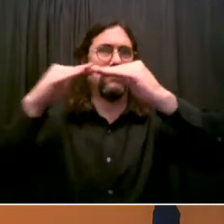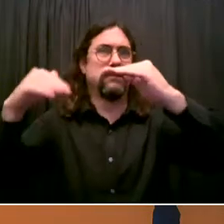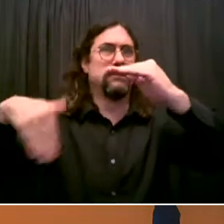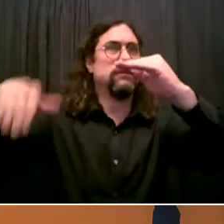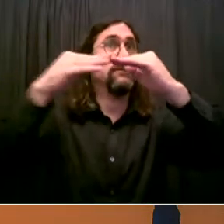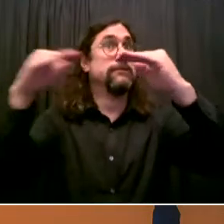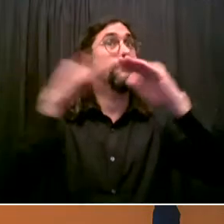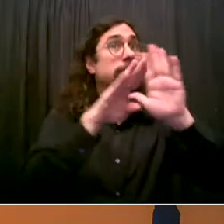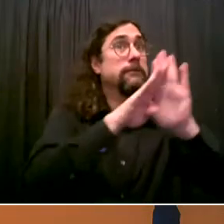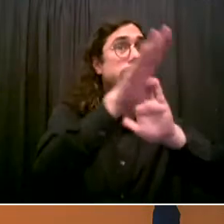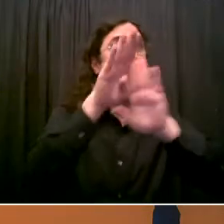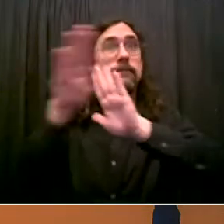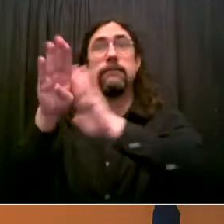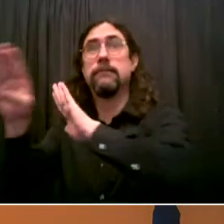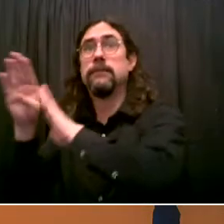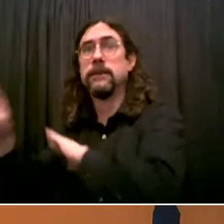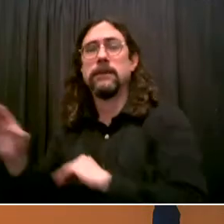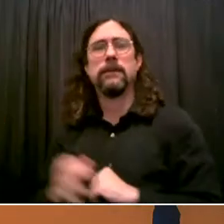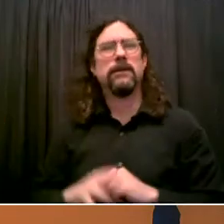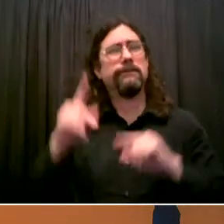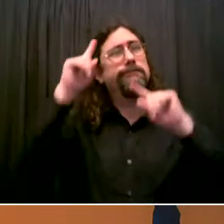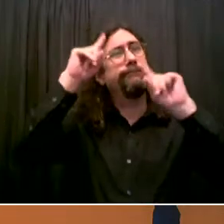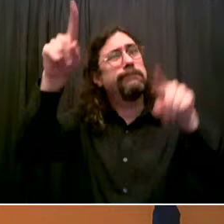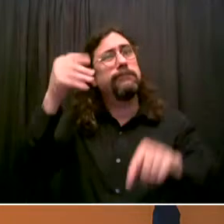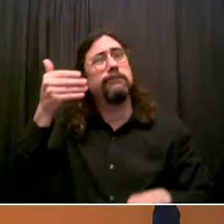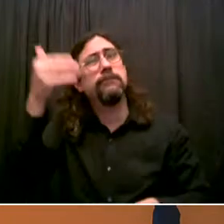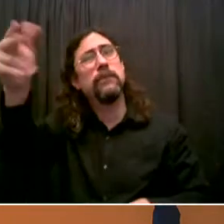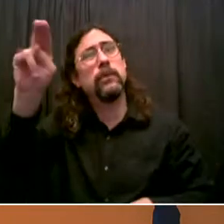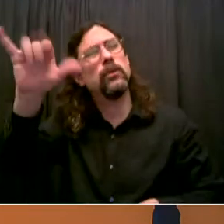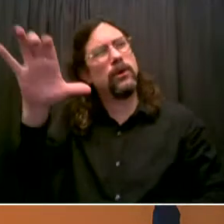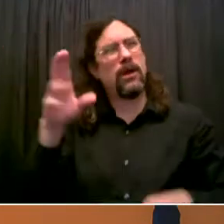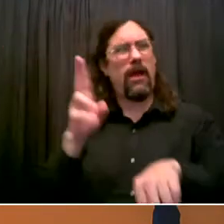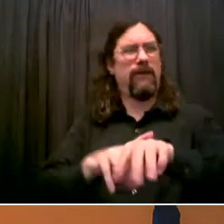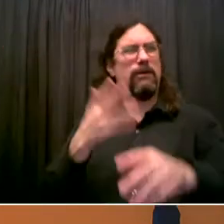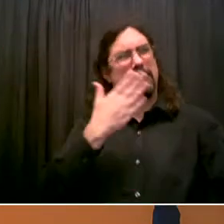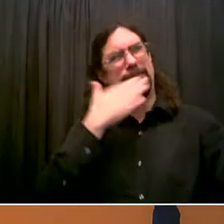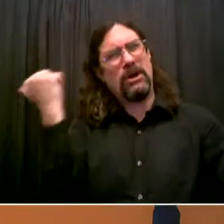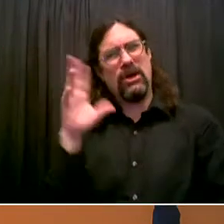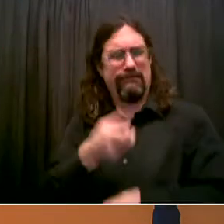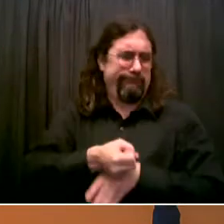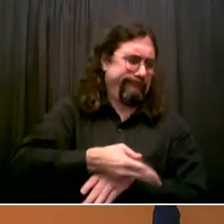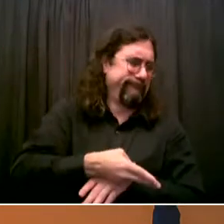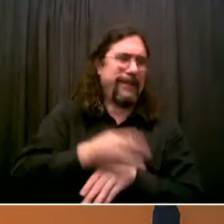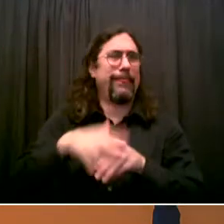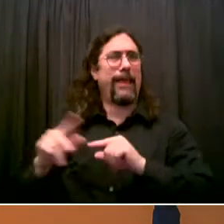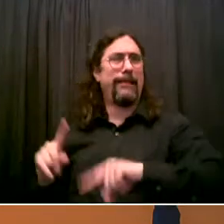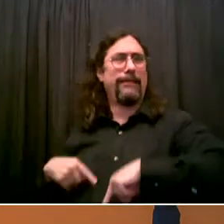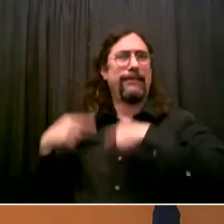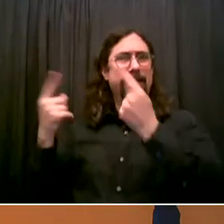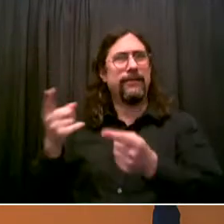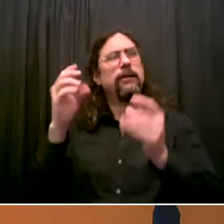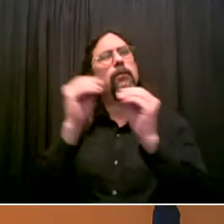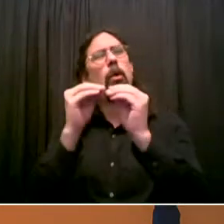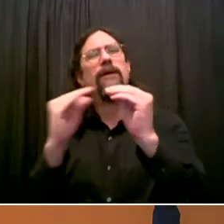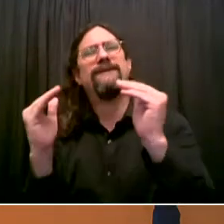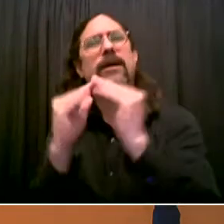LOT TO DO. NOT JUST TO BRING THE CITY BACK ,U BT TOGO PLACES WE HAVE